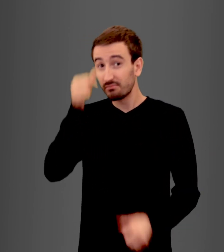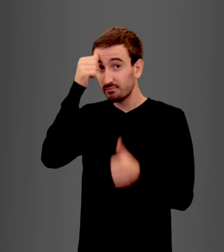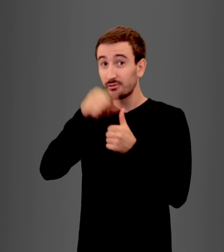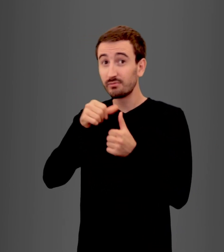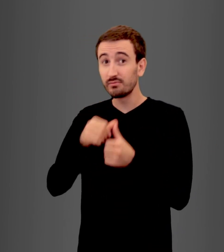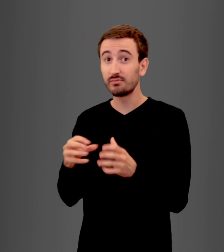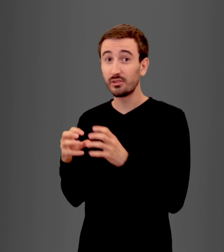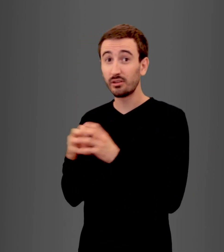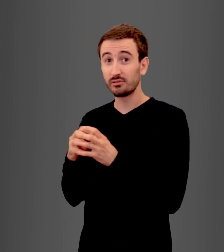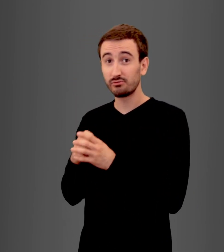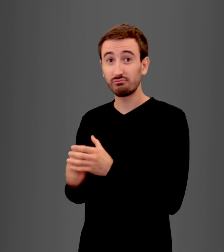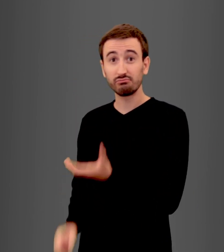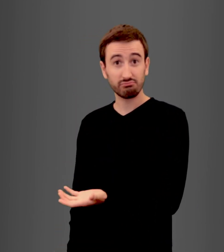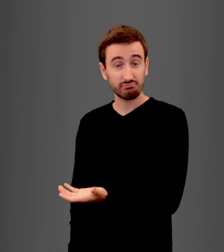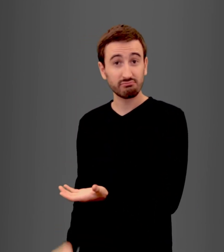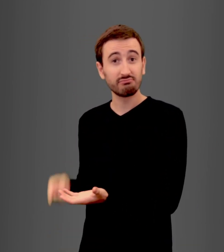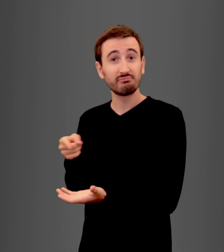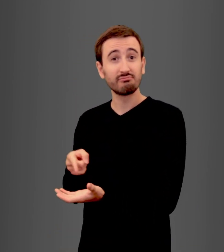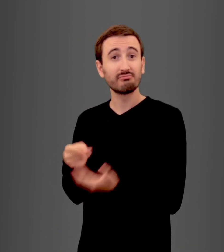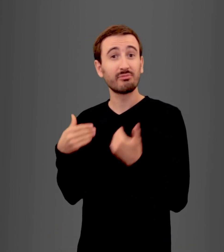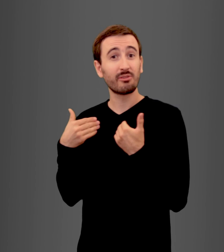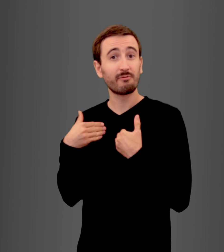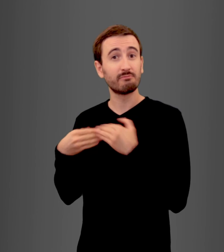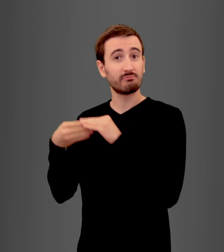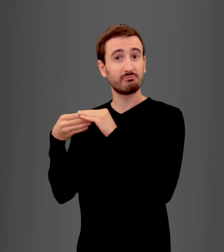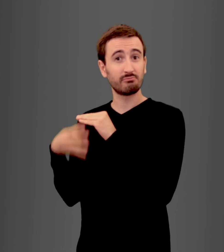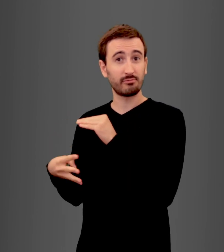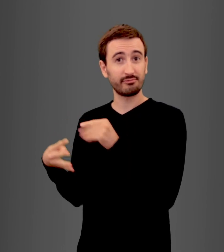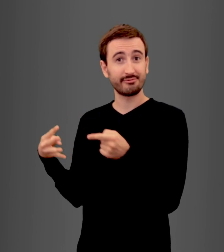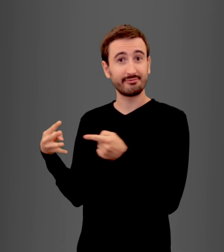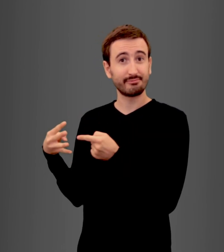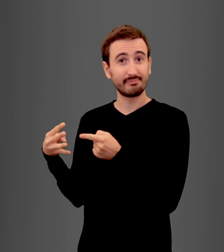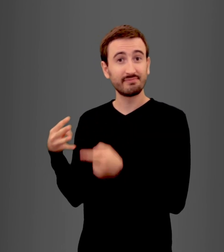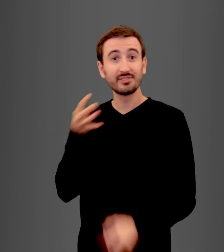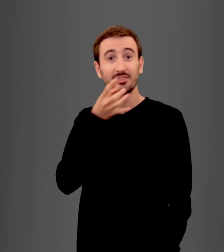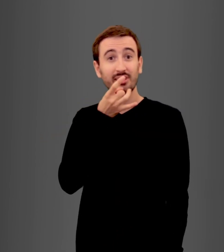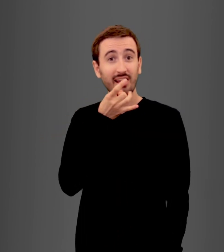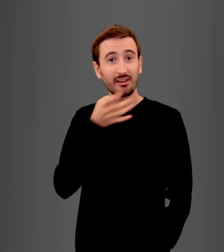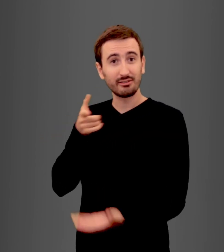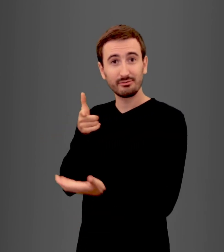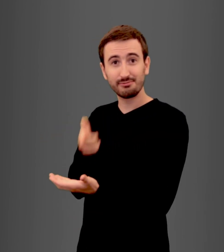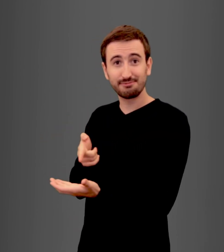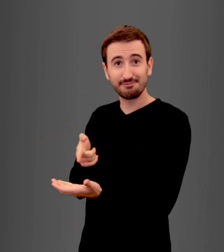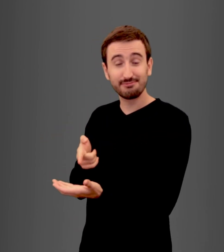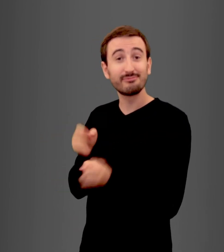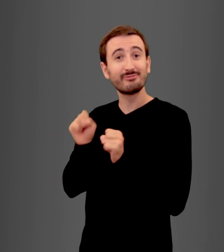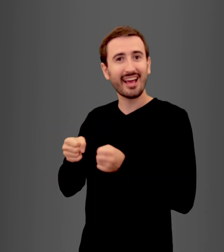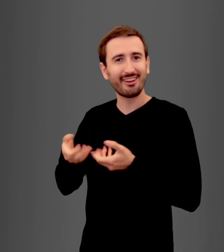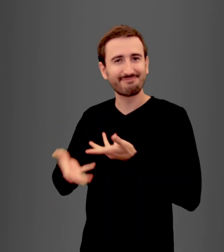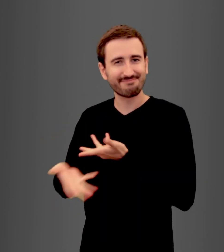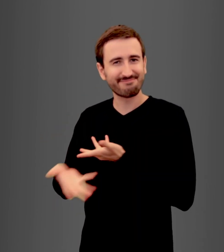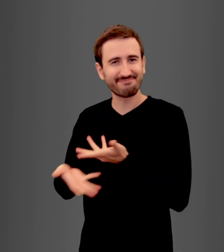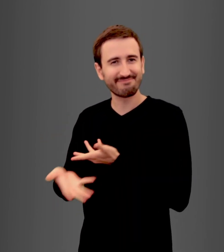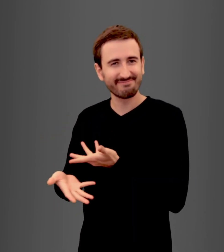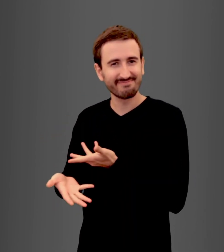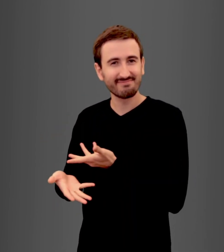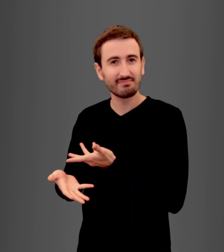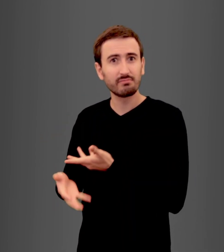Remember that color centers possess optical properties.